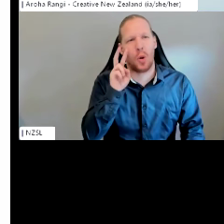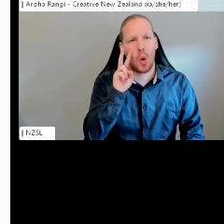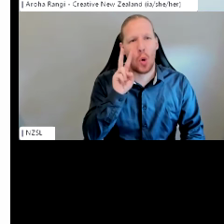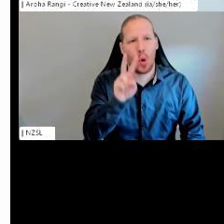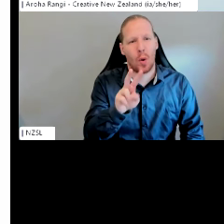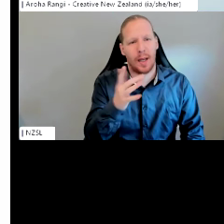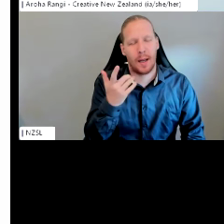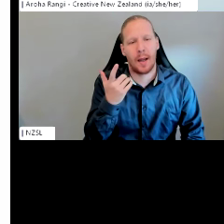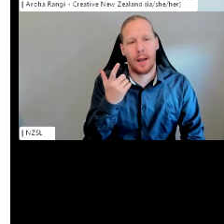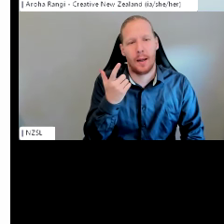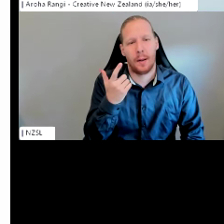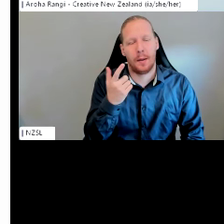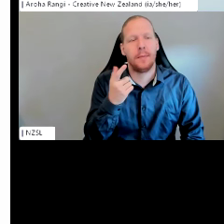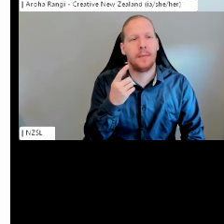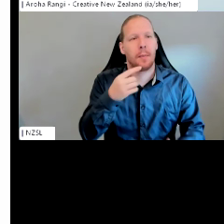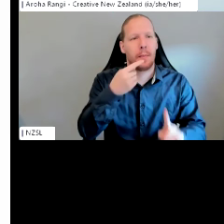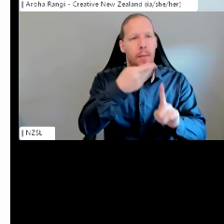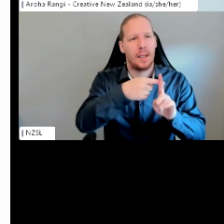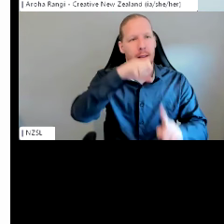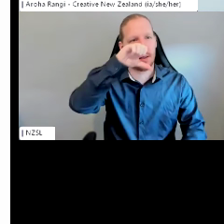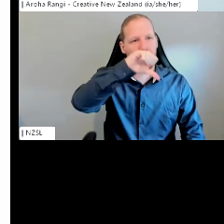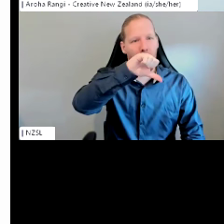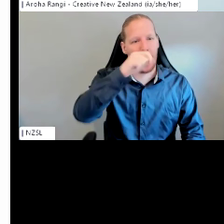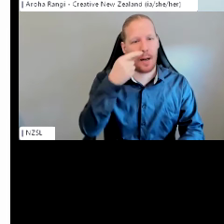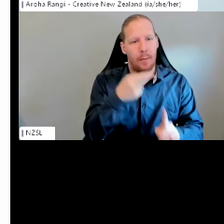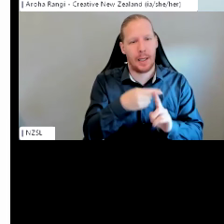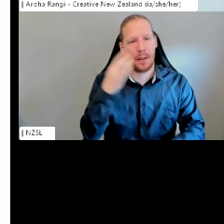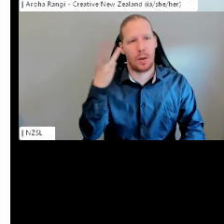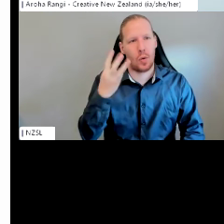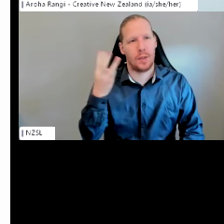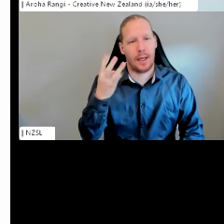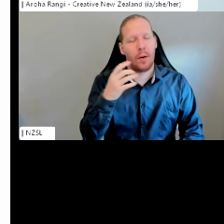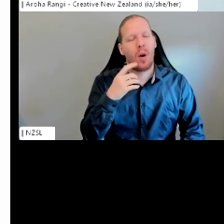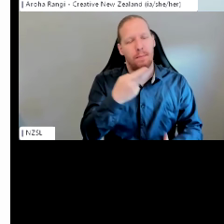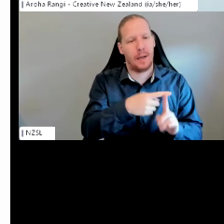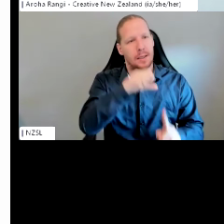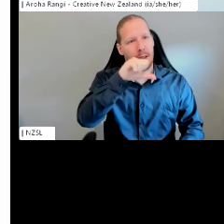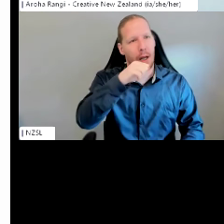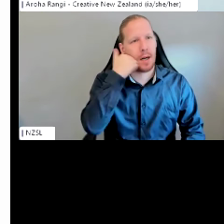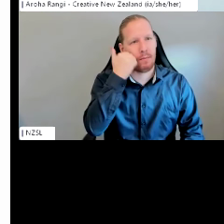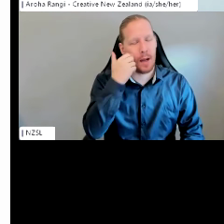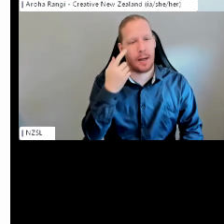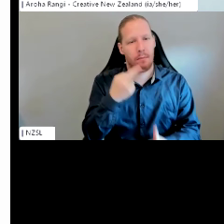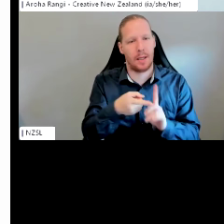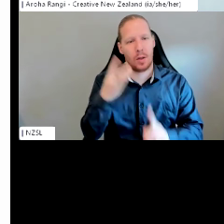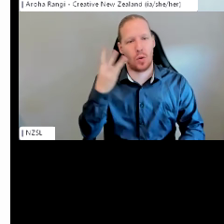9 and the plus 13 for Māori and Pacific peoples here are uh how much more than the average this